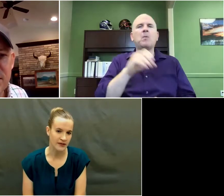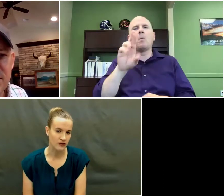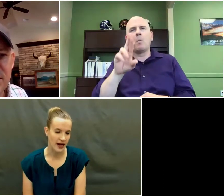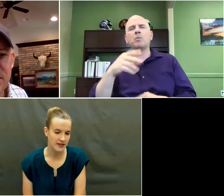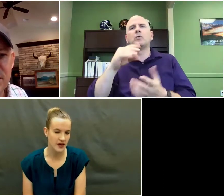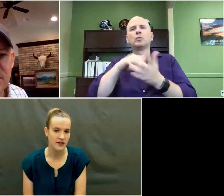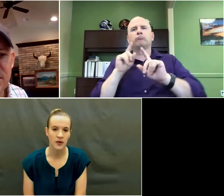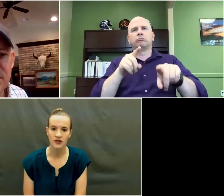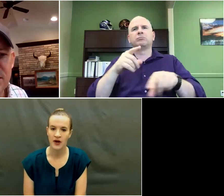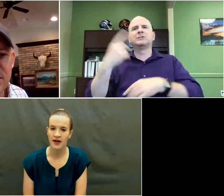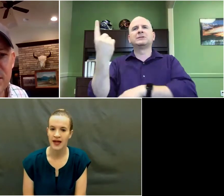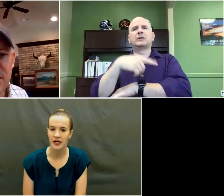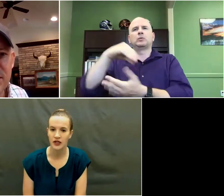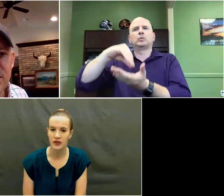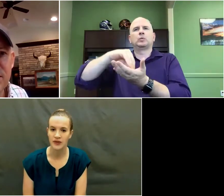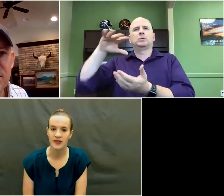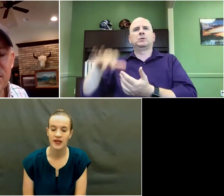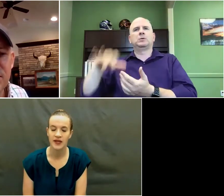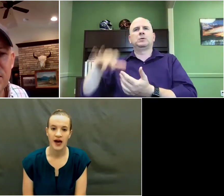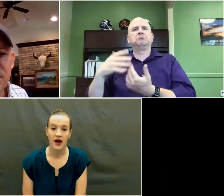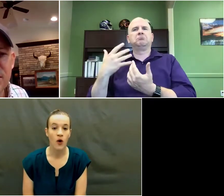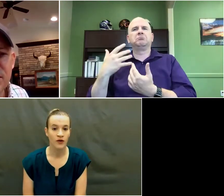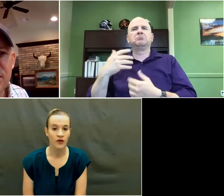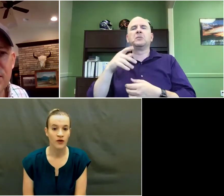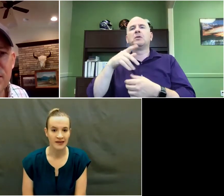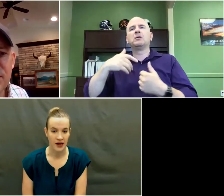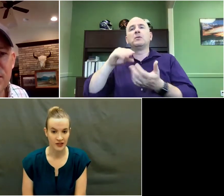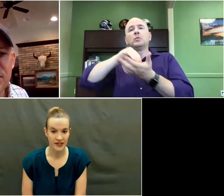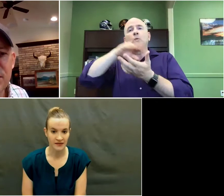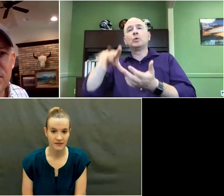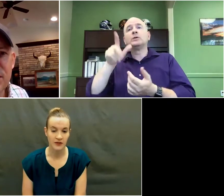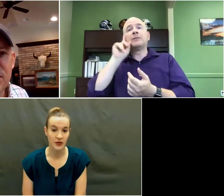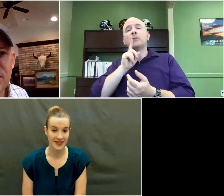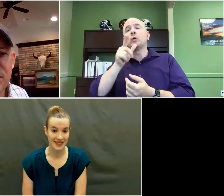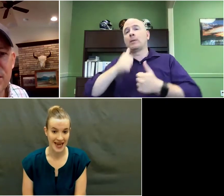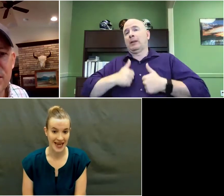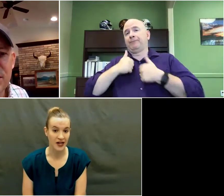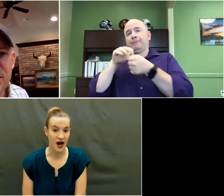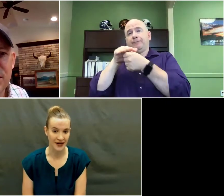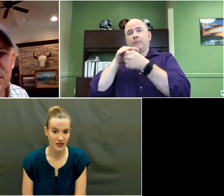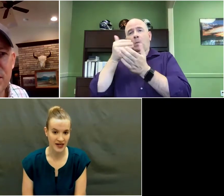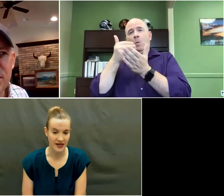tracks. There's one track that includes overnight lodging for students to stay in a cottage there,